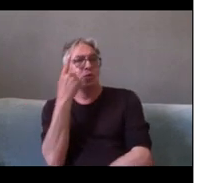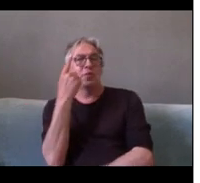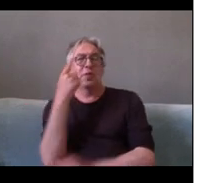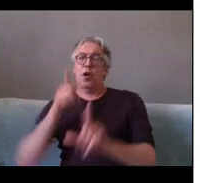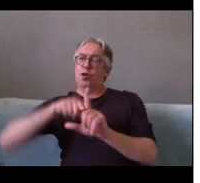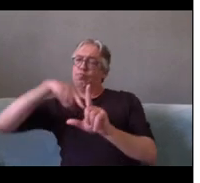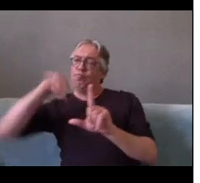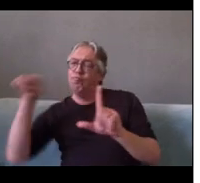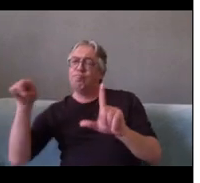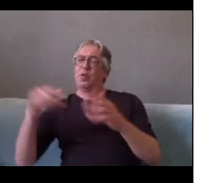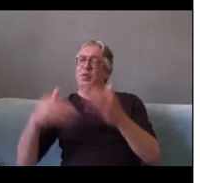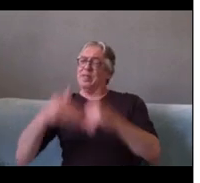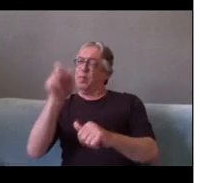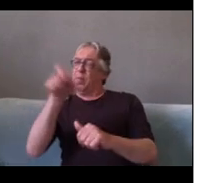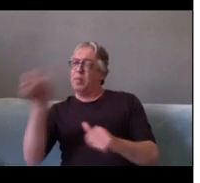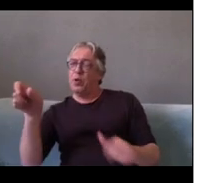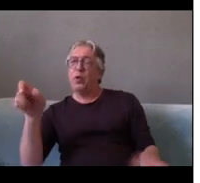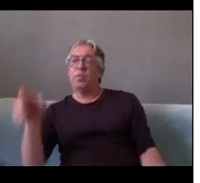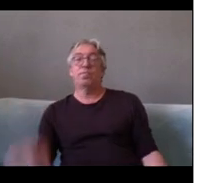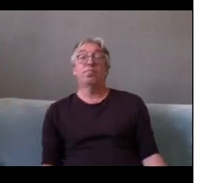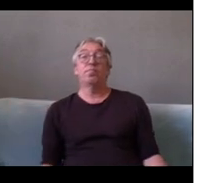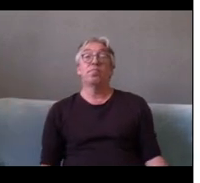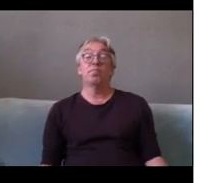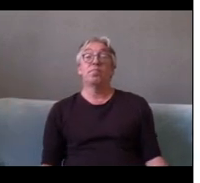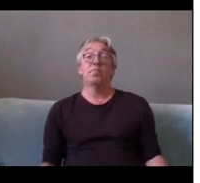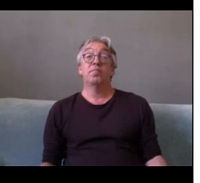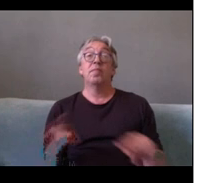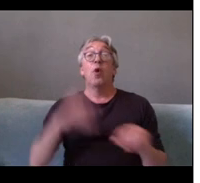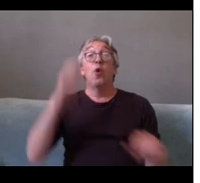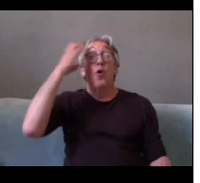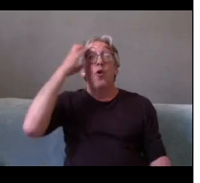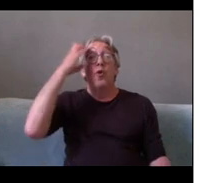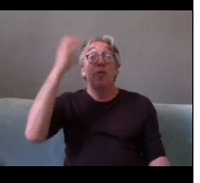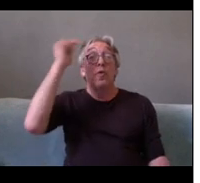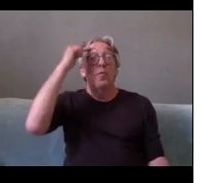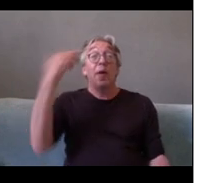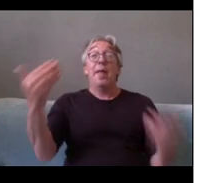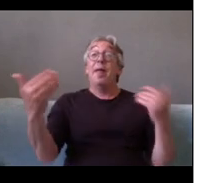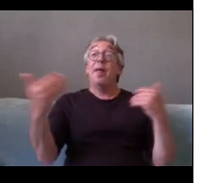including the labour force survey. Then I’ll briefly talk about the use